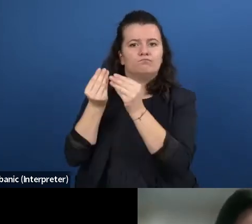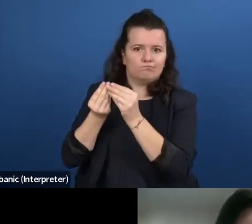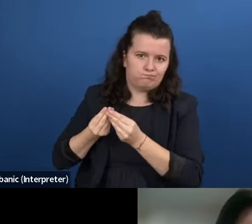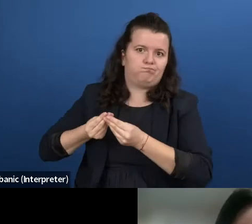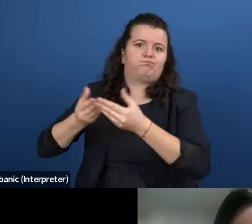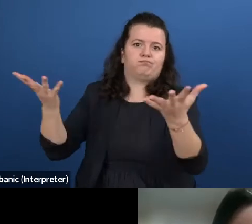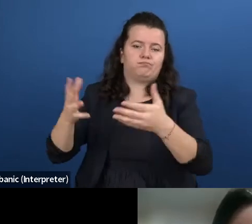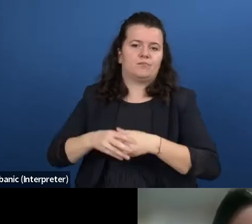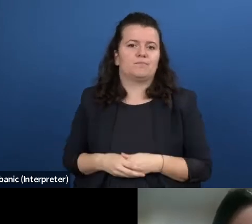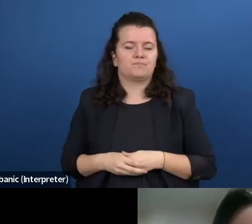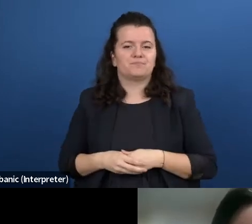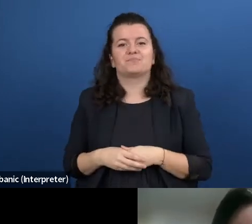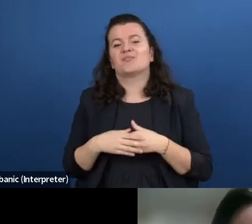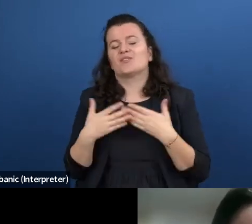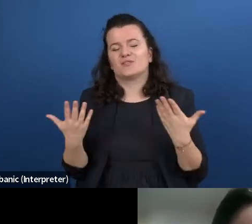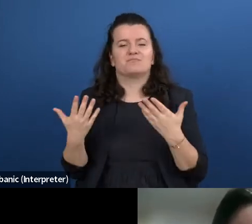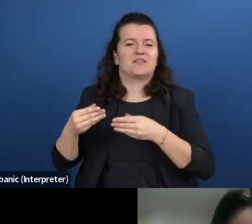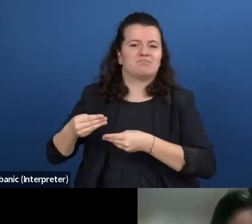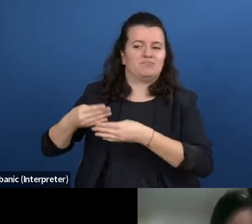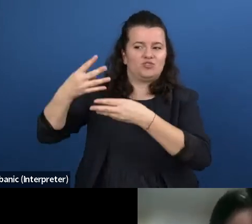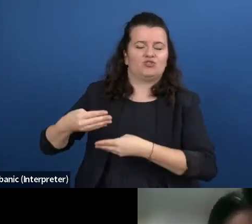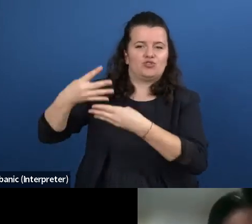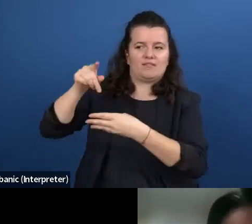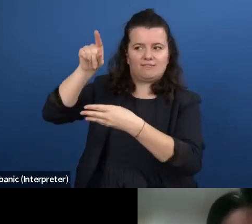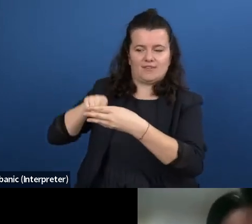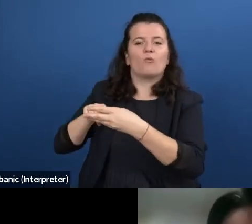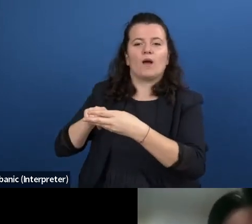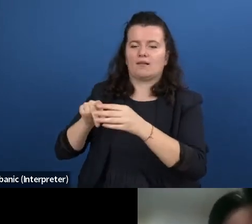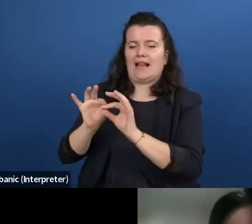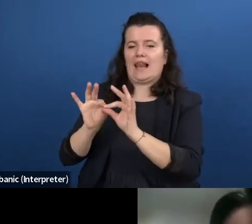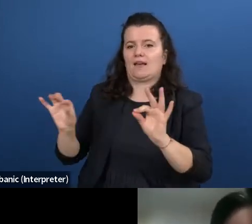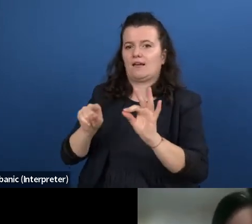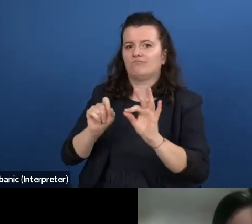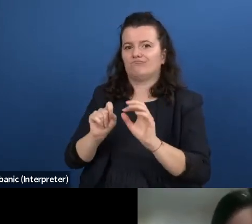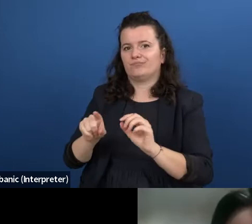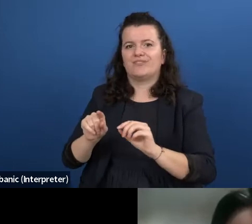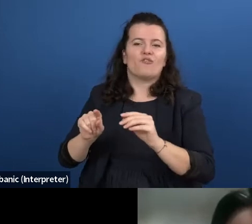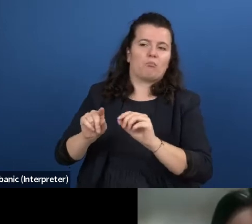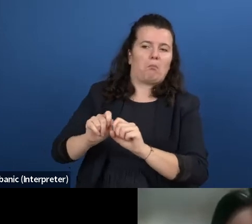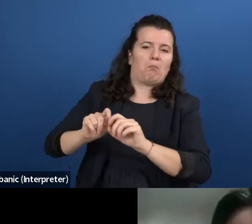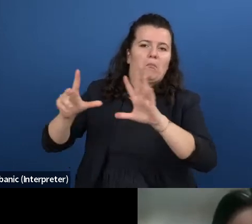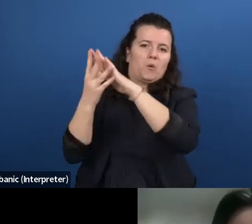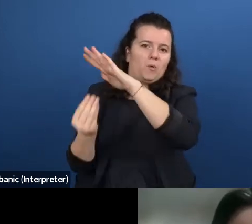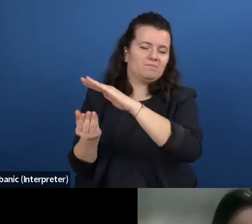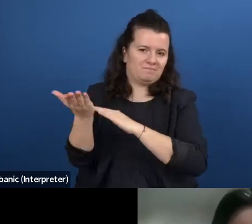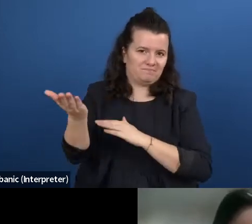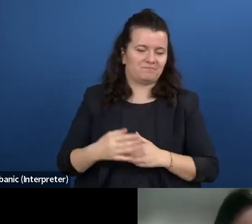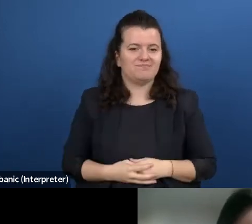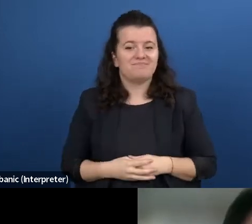These are some technical details, and I'll give you the floor, Ana, to start this wonderful webinar, thank you.